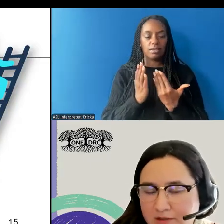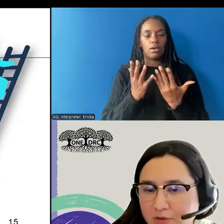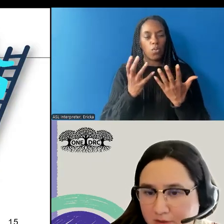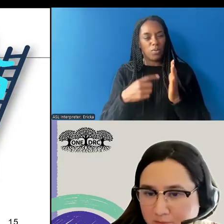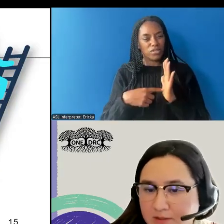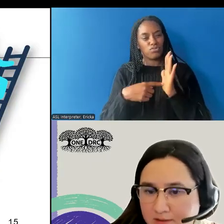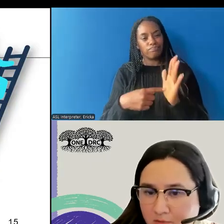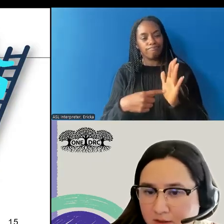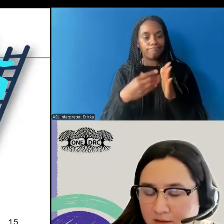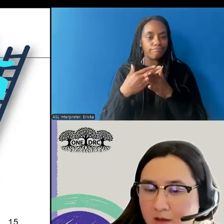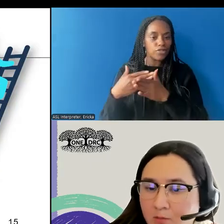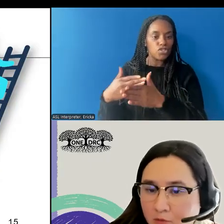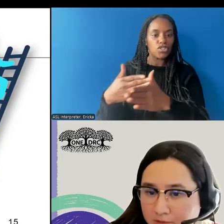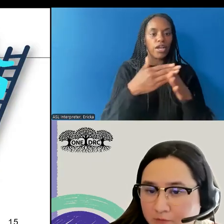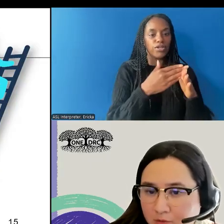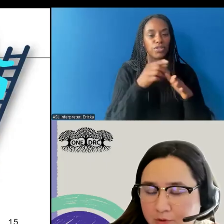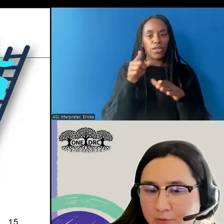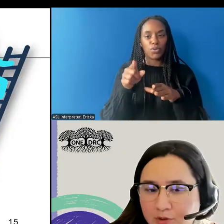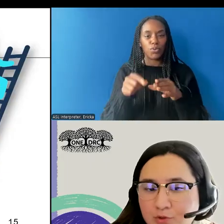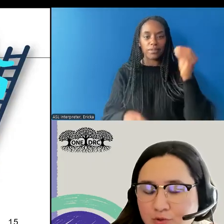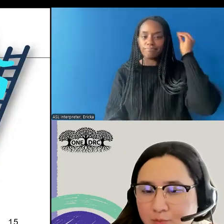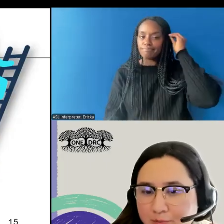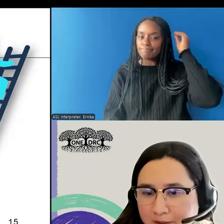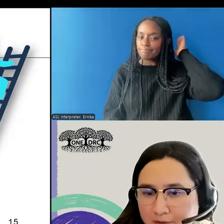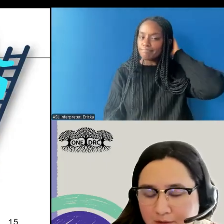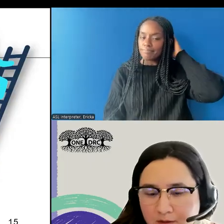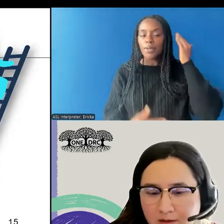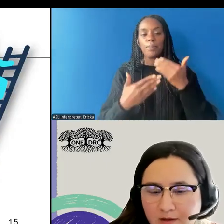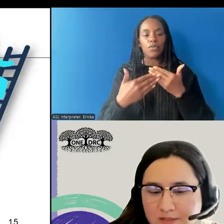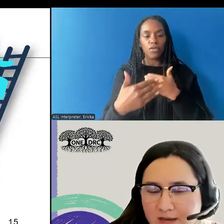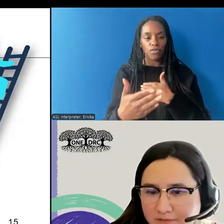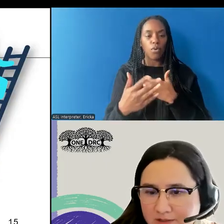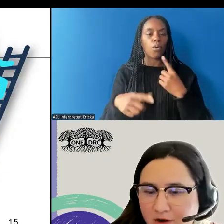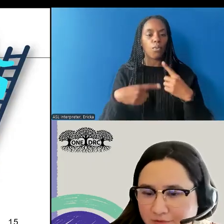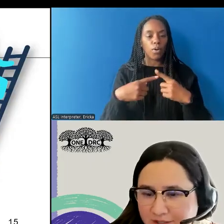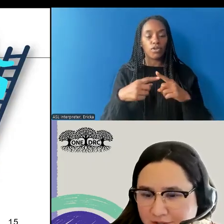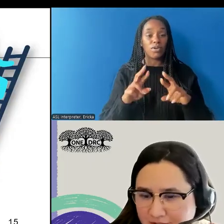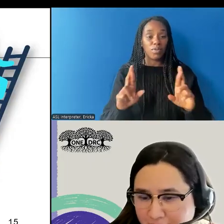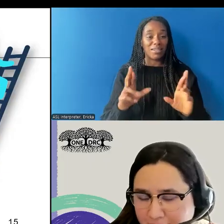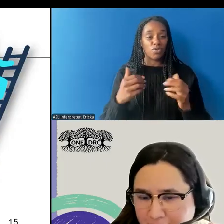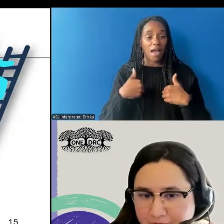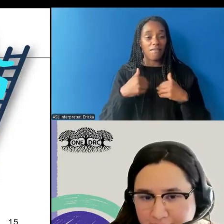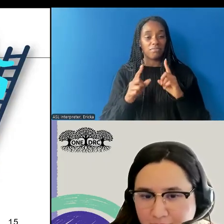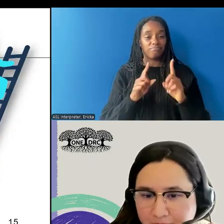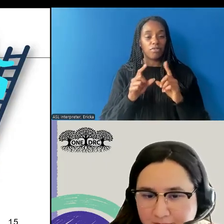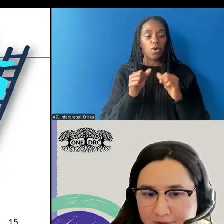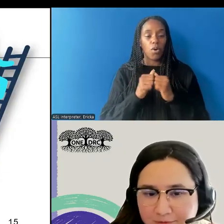So you keep this in mind moving forward when you do prepared, to have these conversations with your service coordinator.